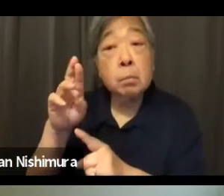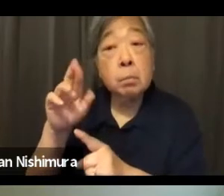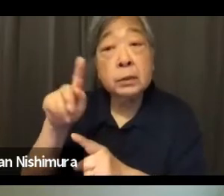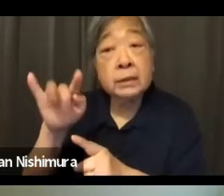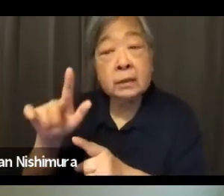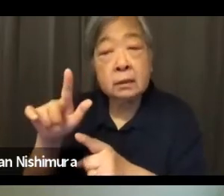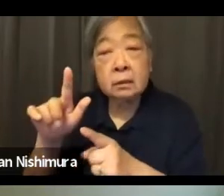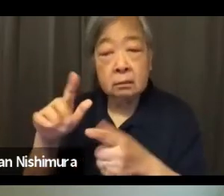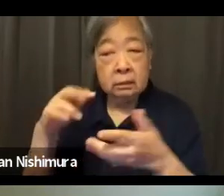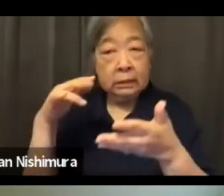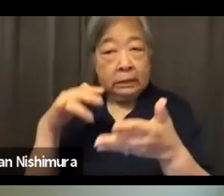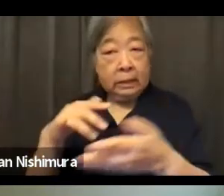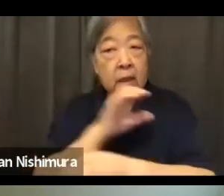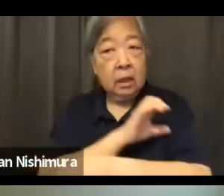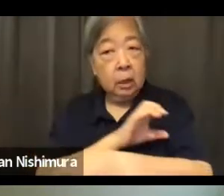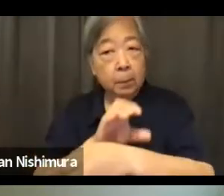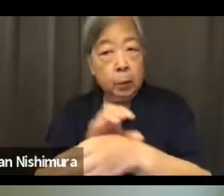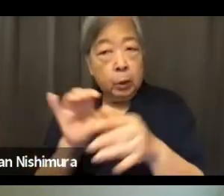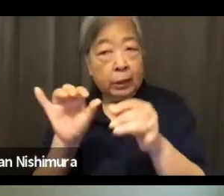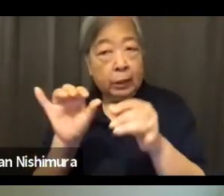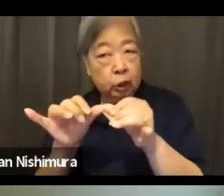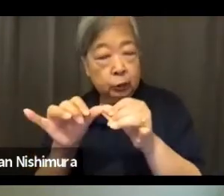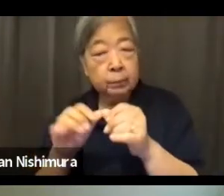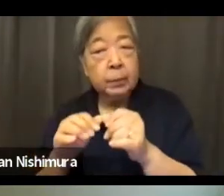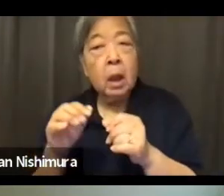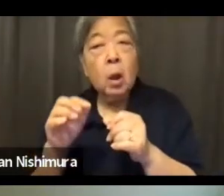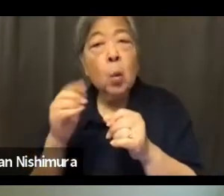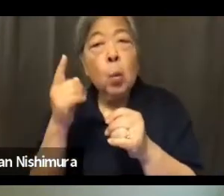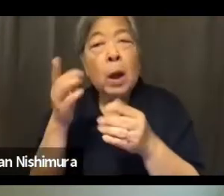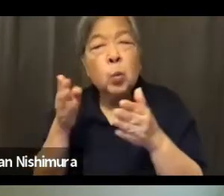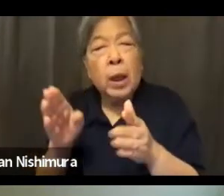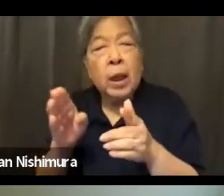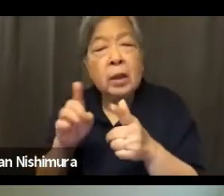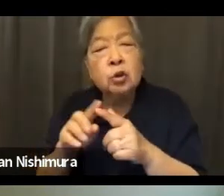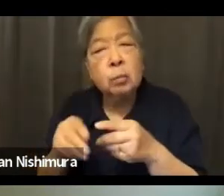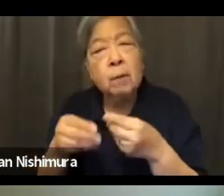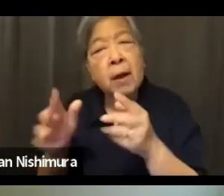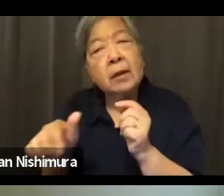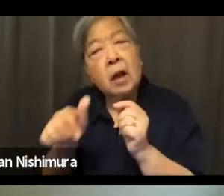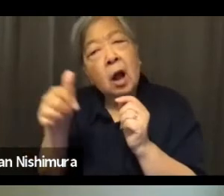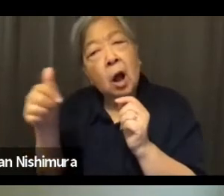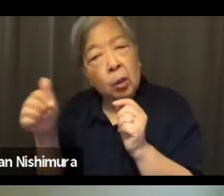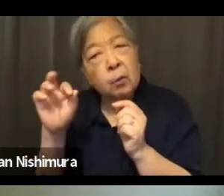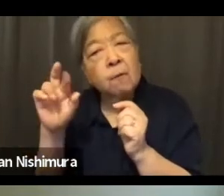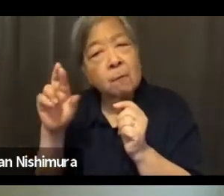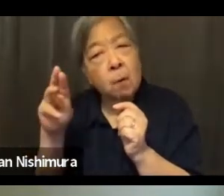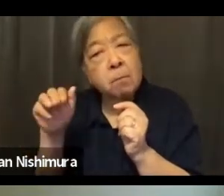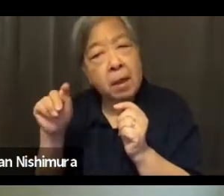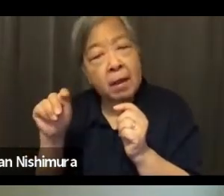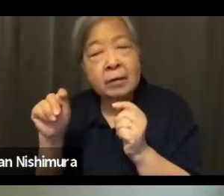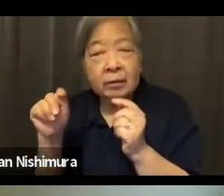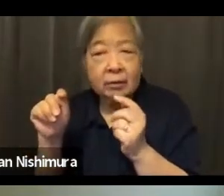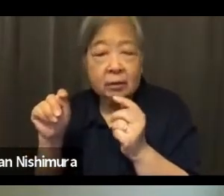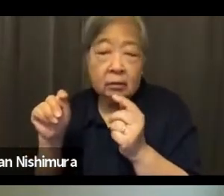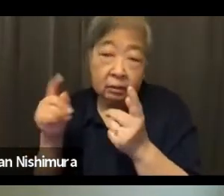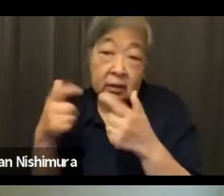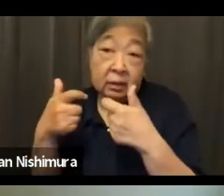One of the very common ways to provide alternate formats to students who are blind is electronic.